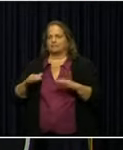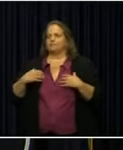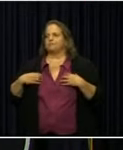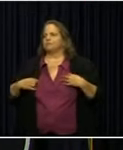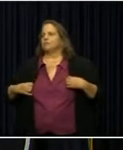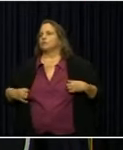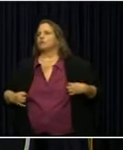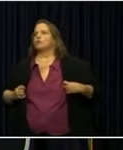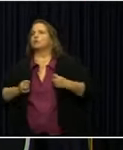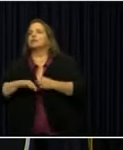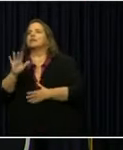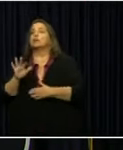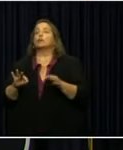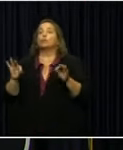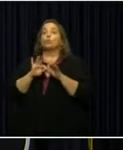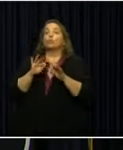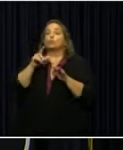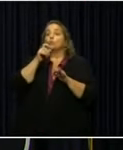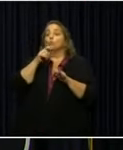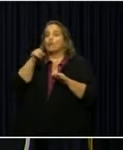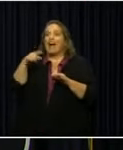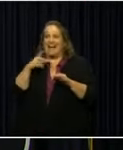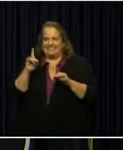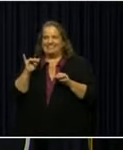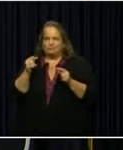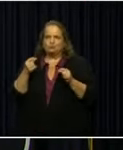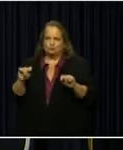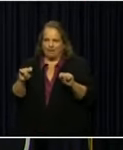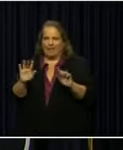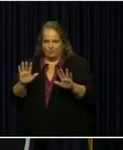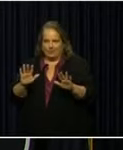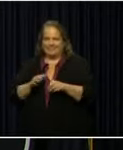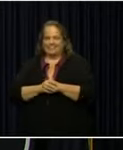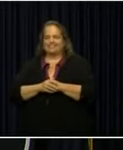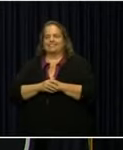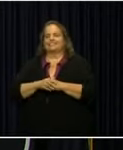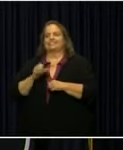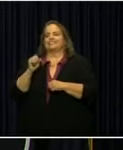WE'LL EVER HAVE THE NORMAL WITH